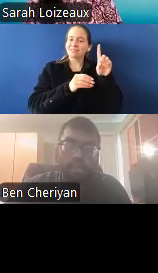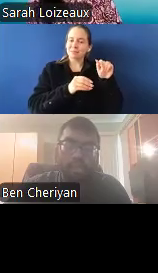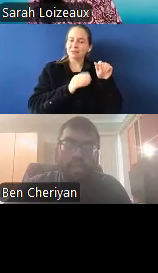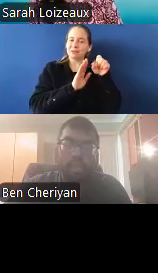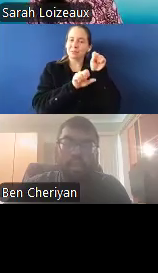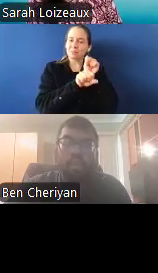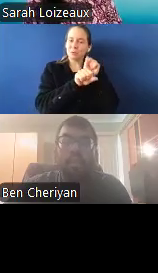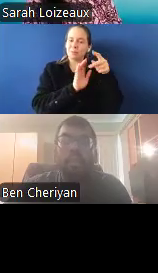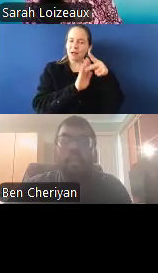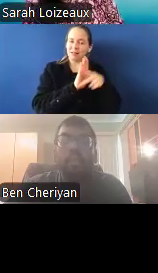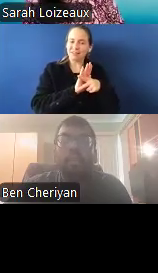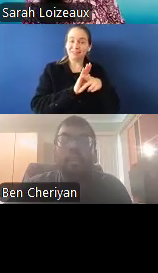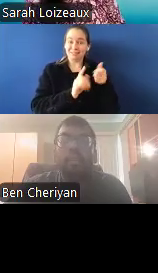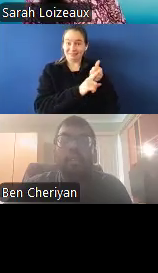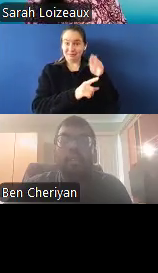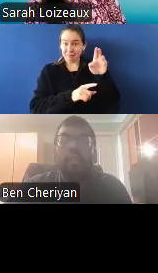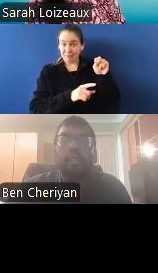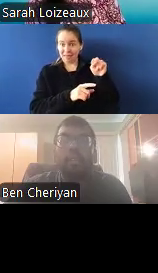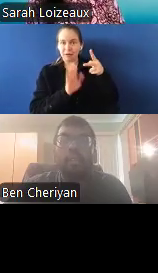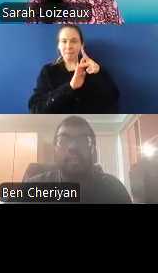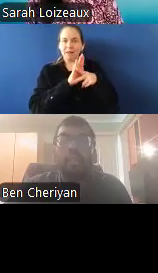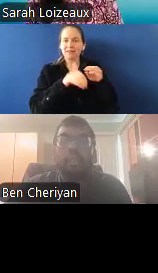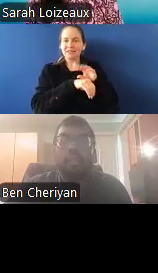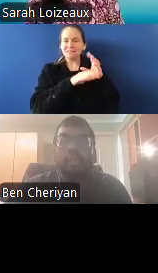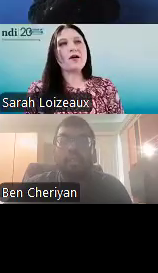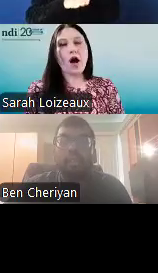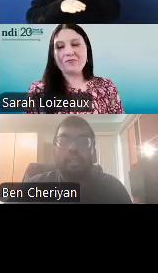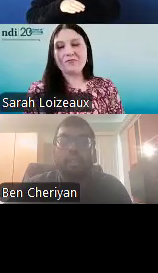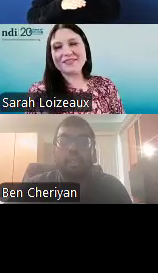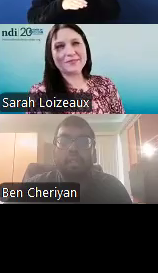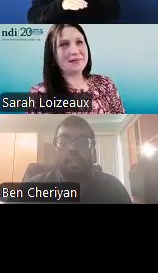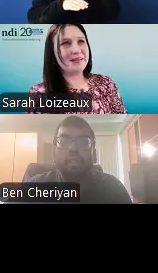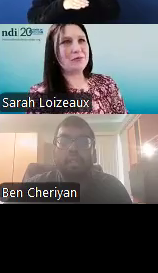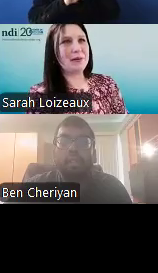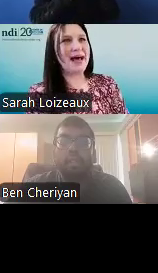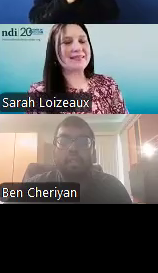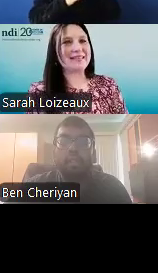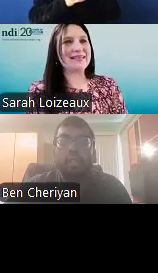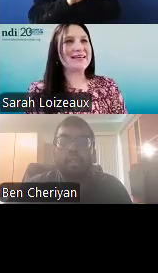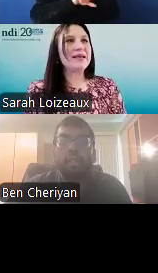Ben is a policy advisor for the US Department of Labor's Office of Disability Employment Policy,